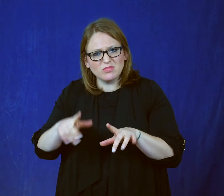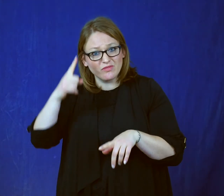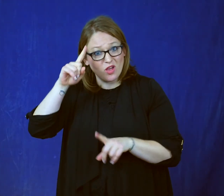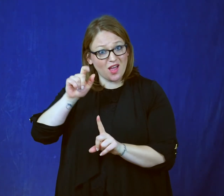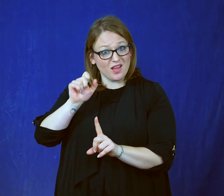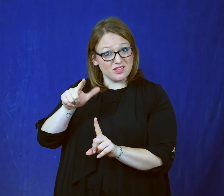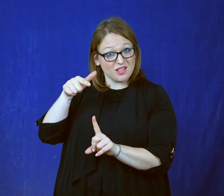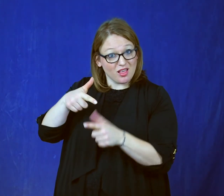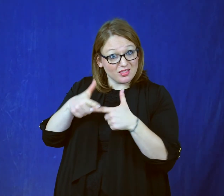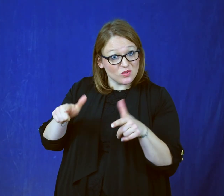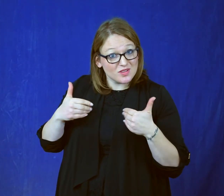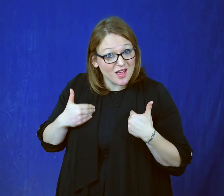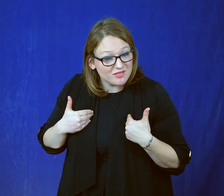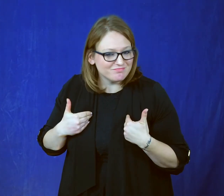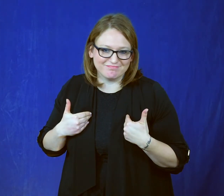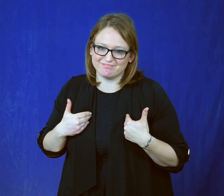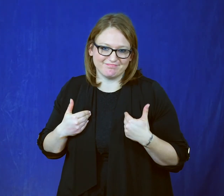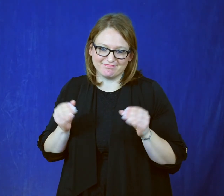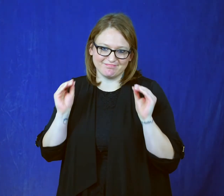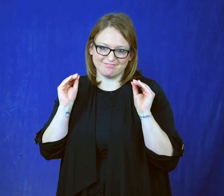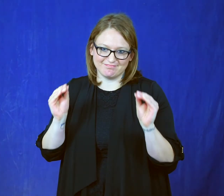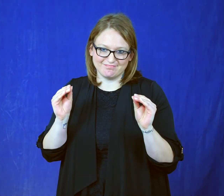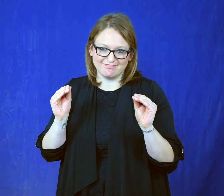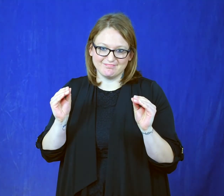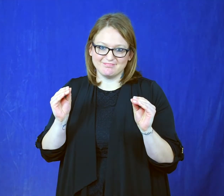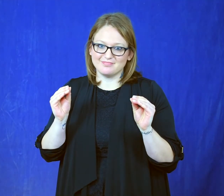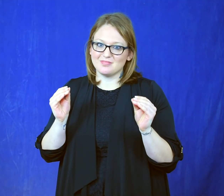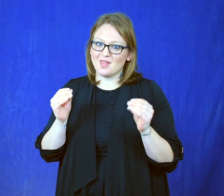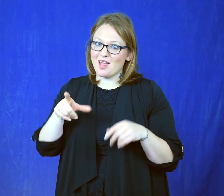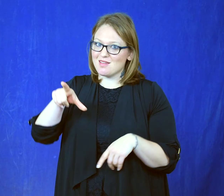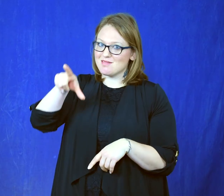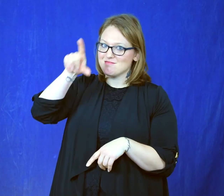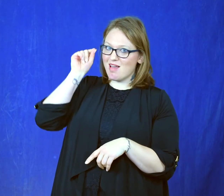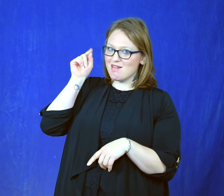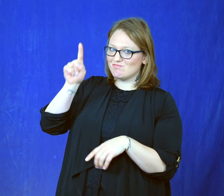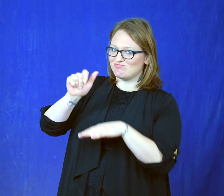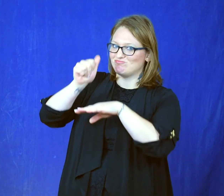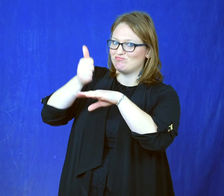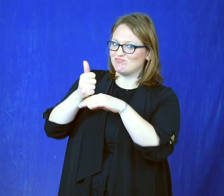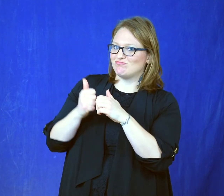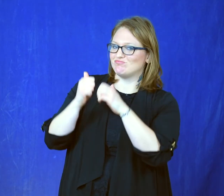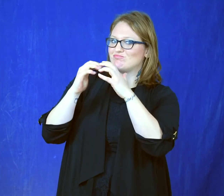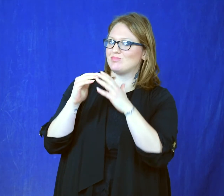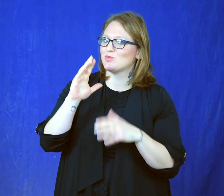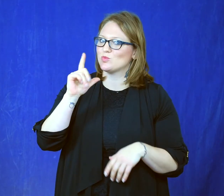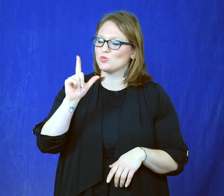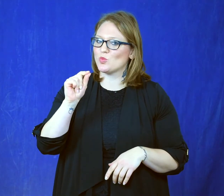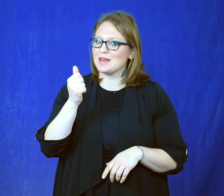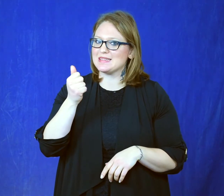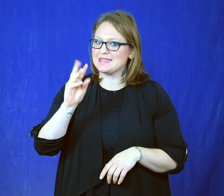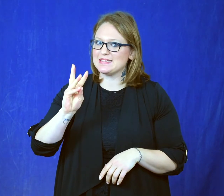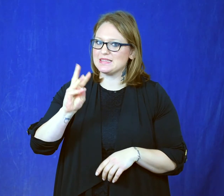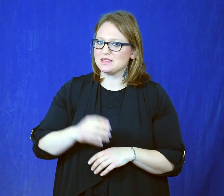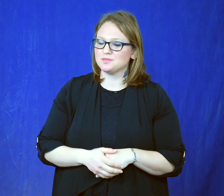Before Gallaudet launched VCSL in 2016, no assessment test existed to measure ASL language development.